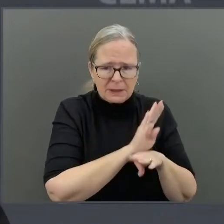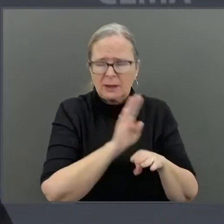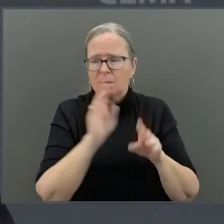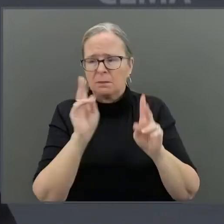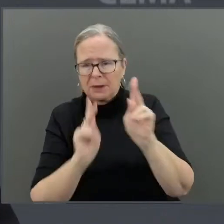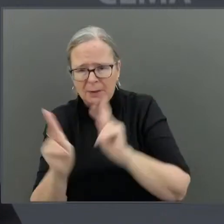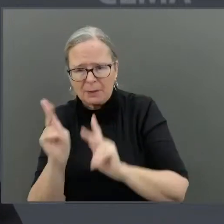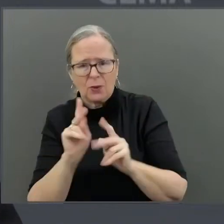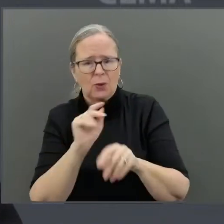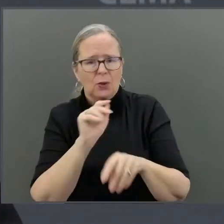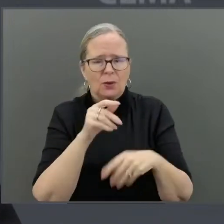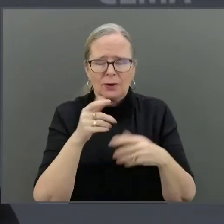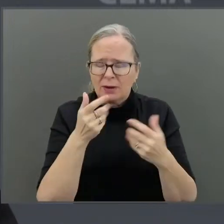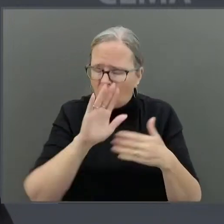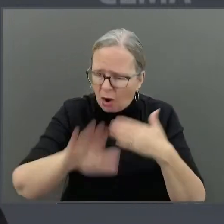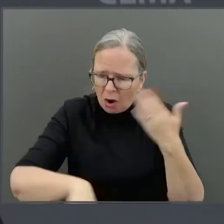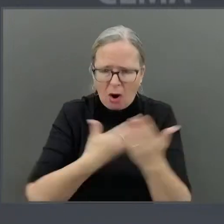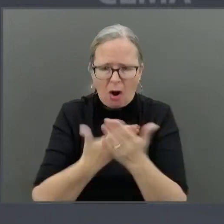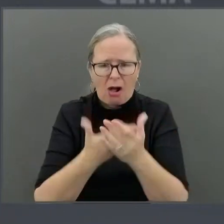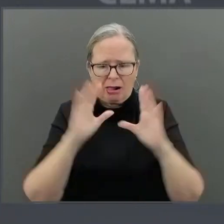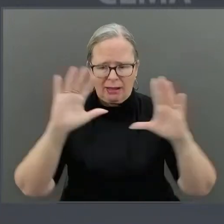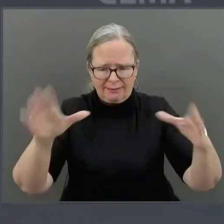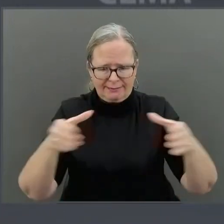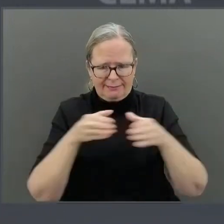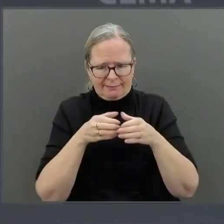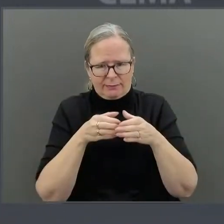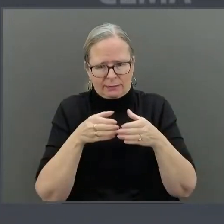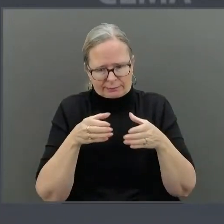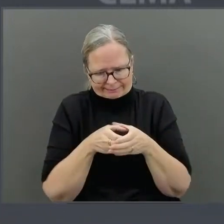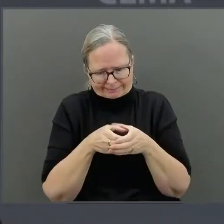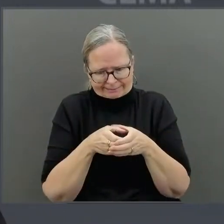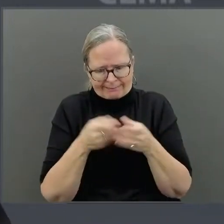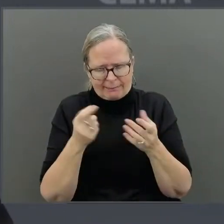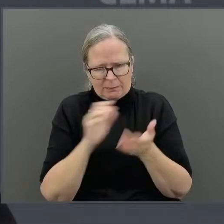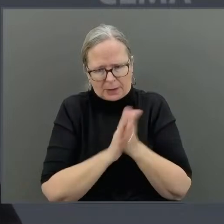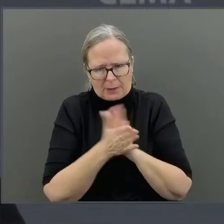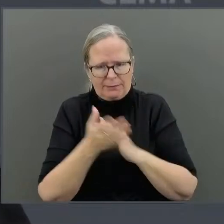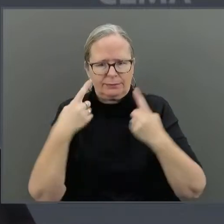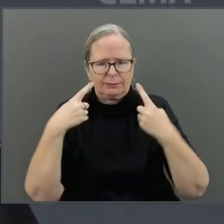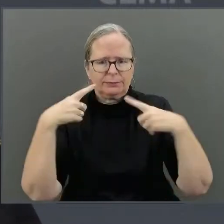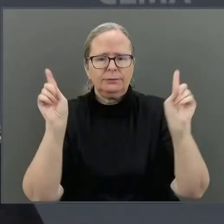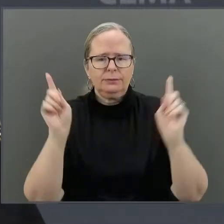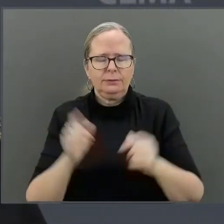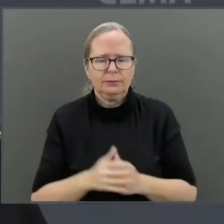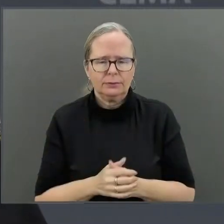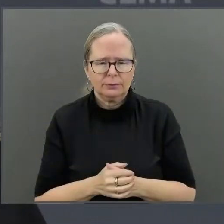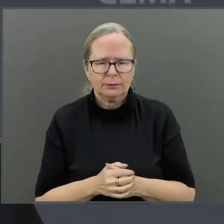into a stretch of warm weather in the coming days with temperatures expected to be in the mid-20s